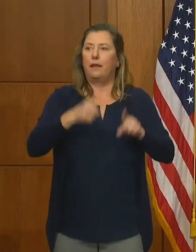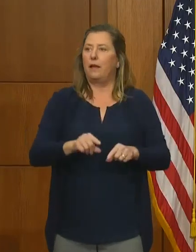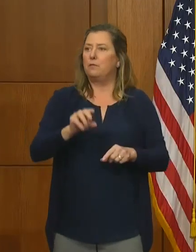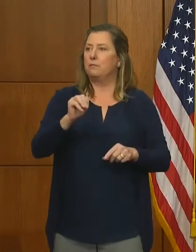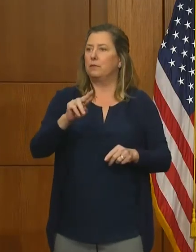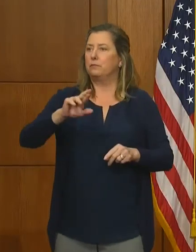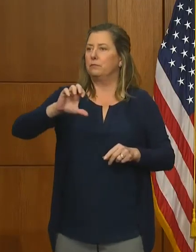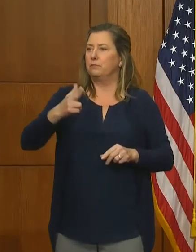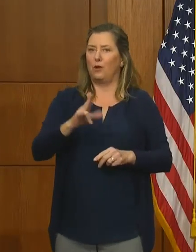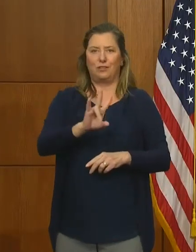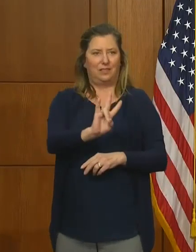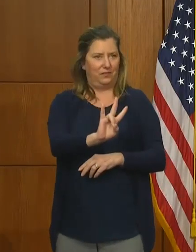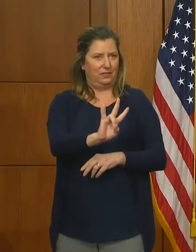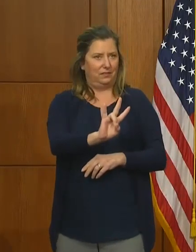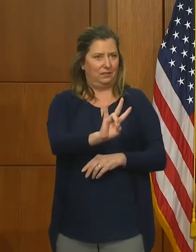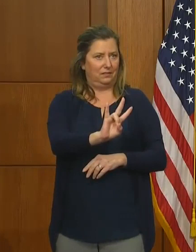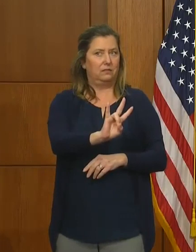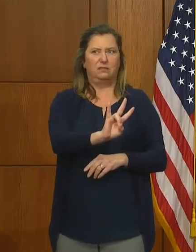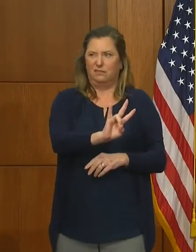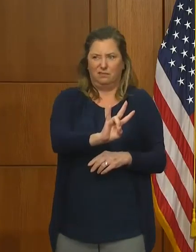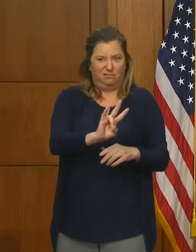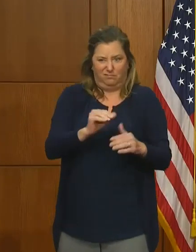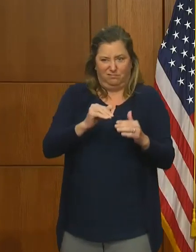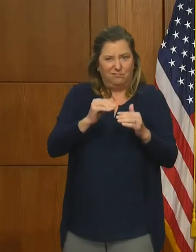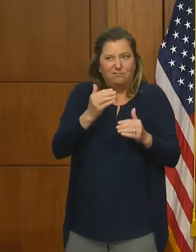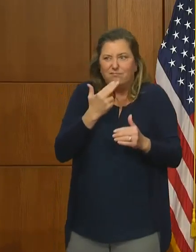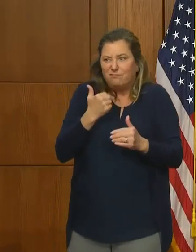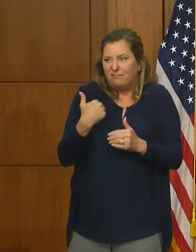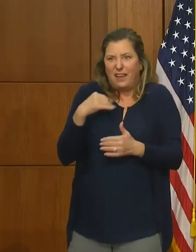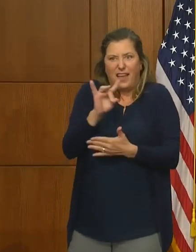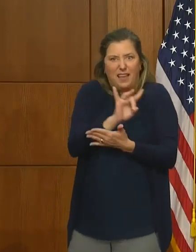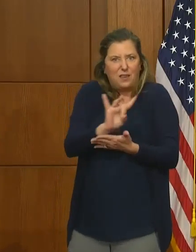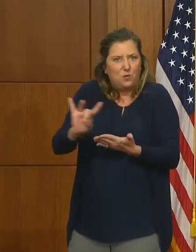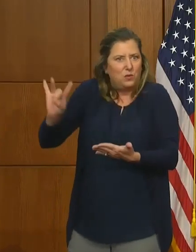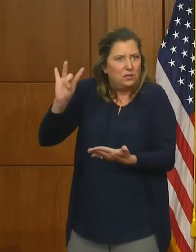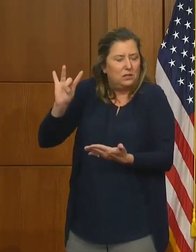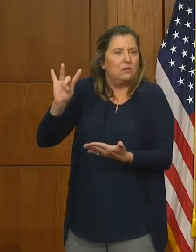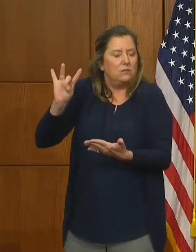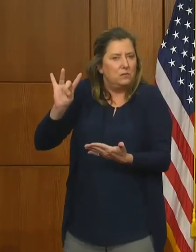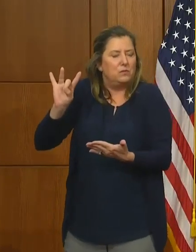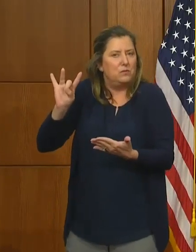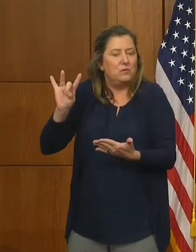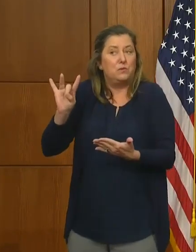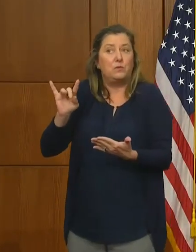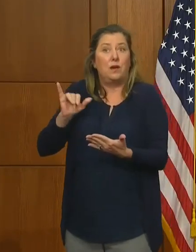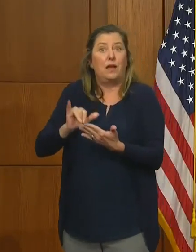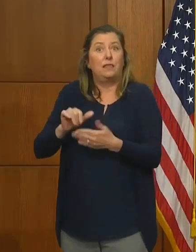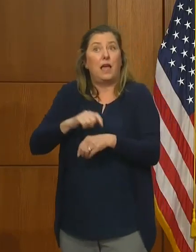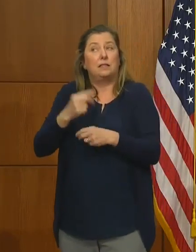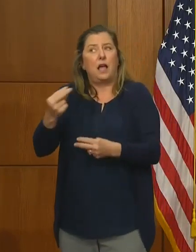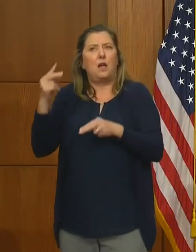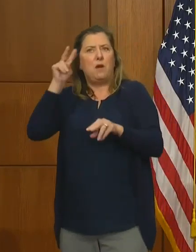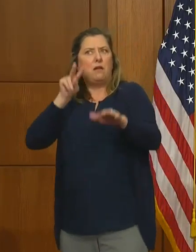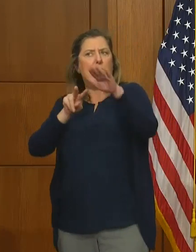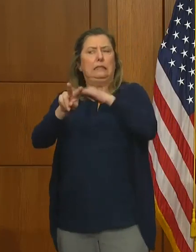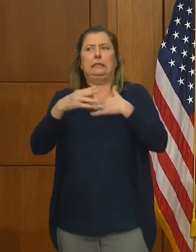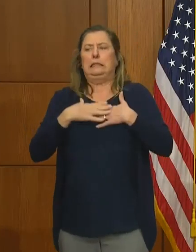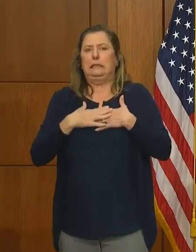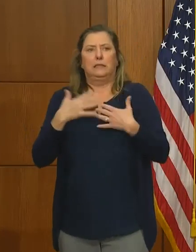FIRST POSITIVE COVID CASE WAS ON MARCH THE SEVENTH LESS THAN